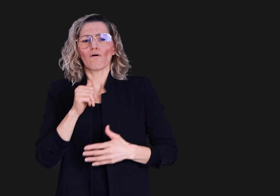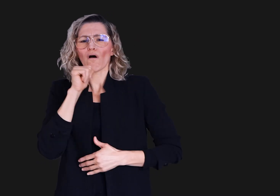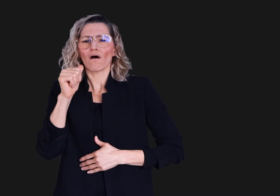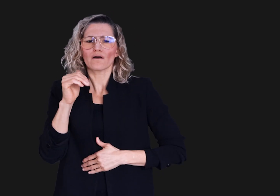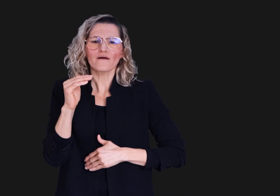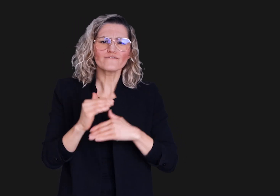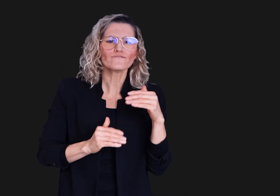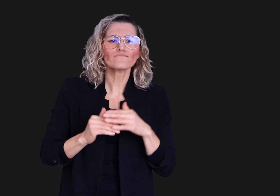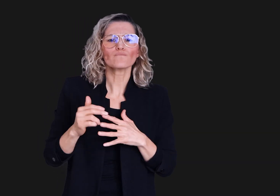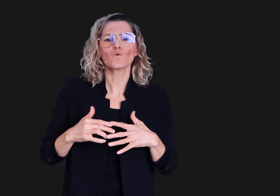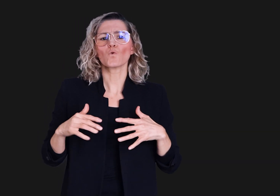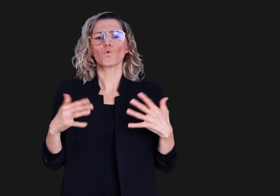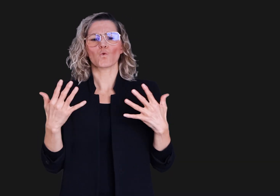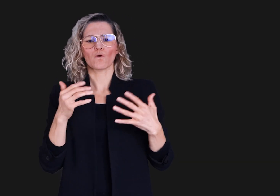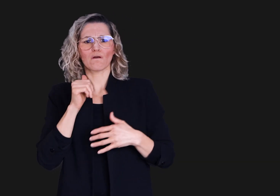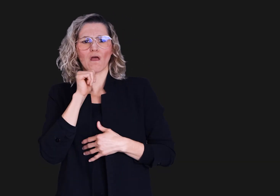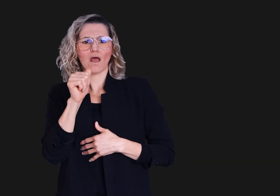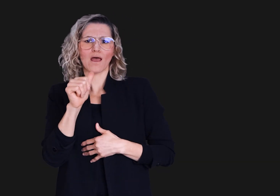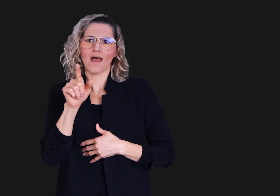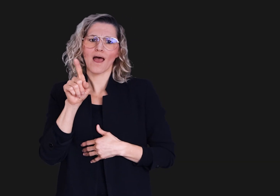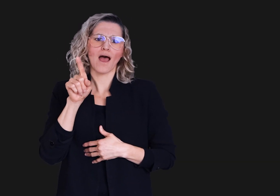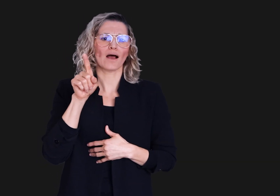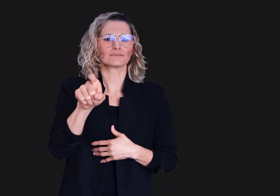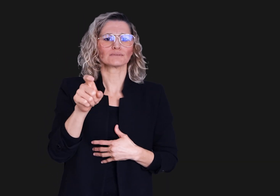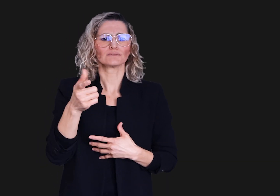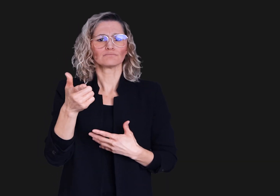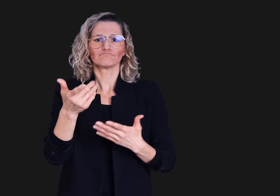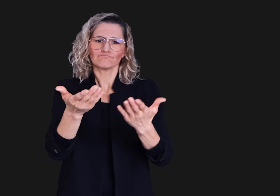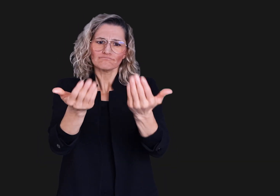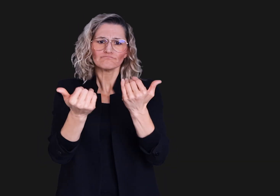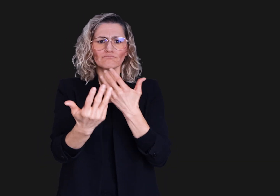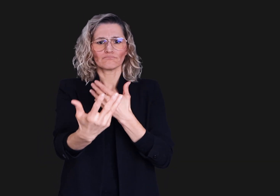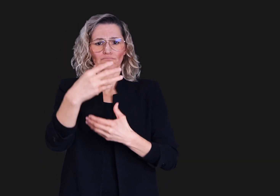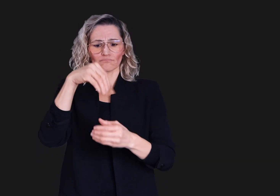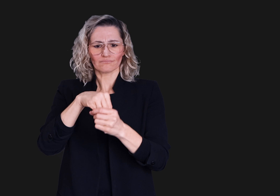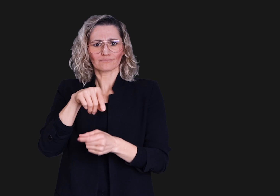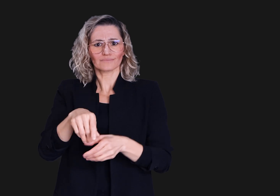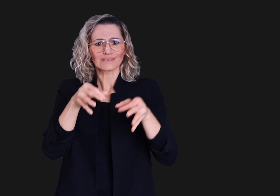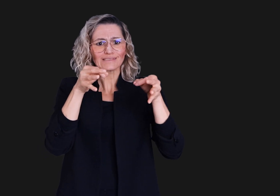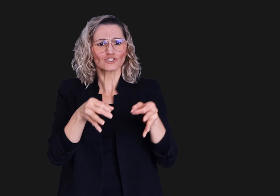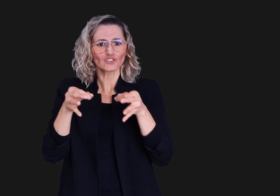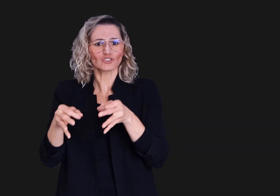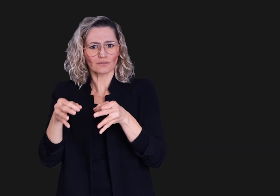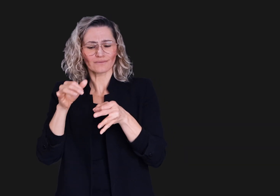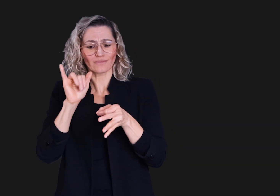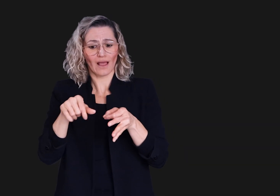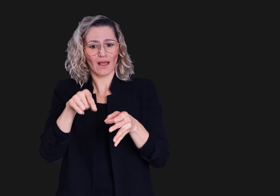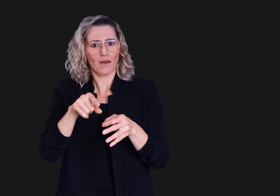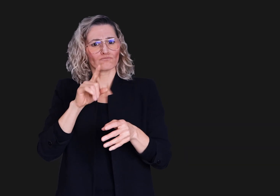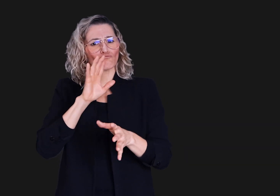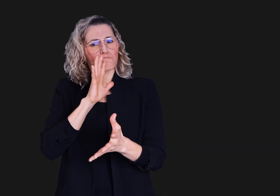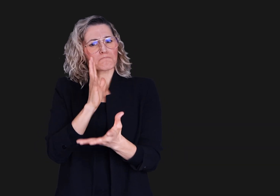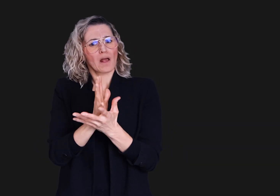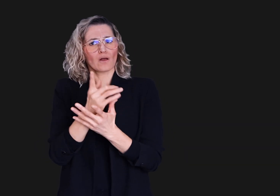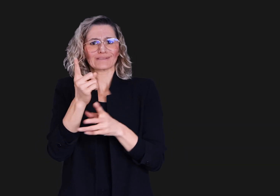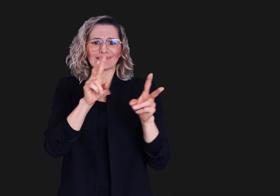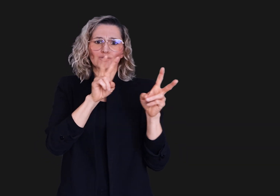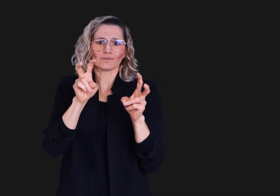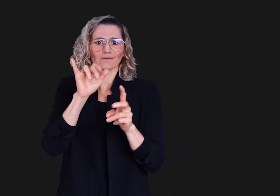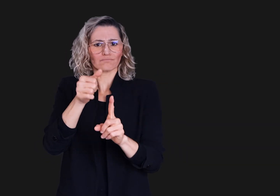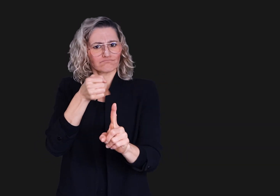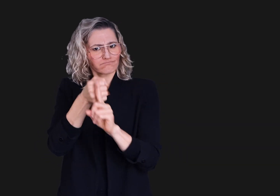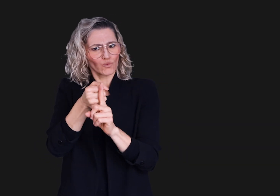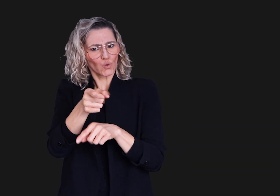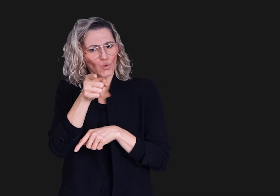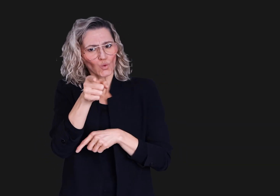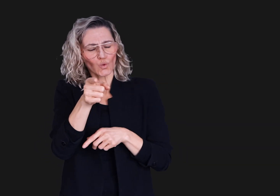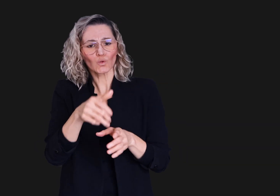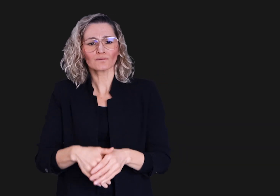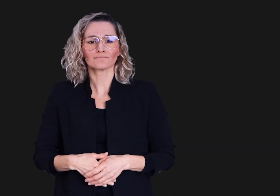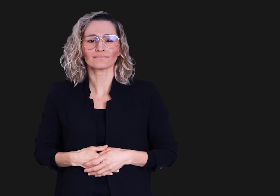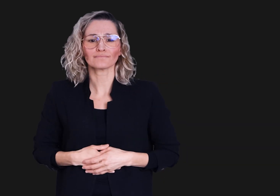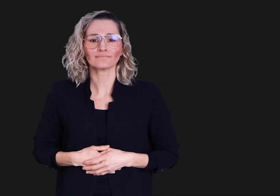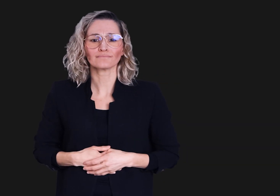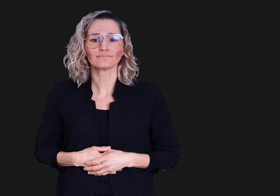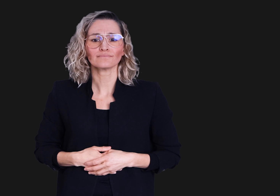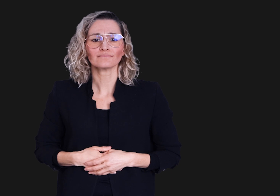comfortable or asked to take part in decision making about an issue that affected you.